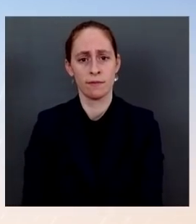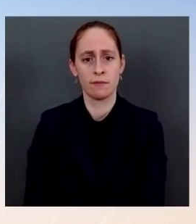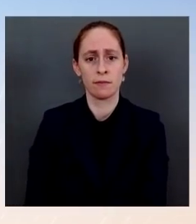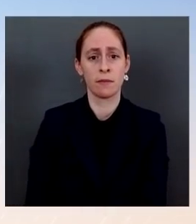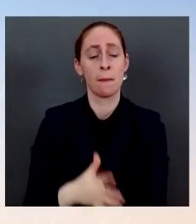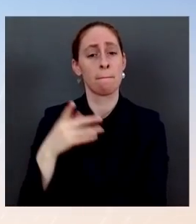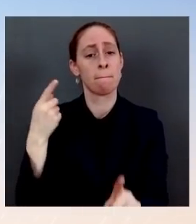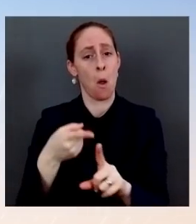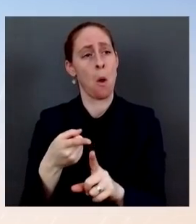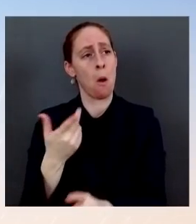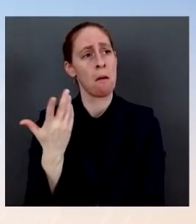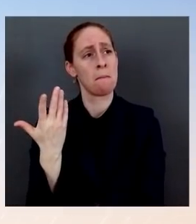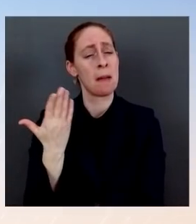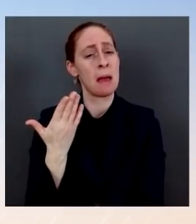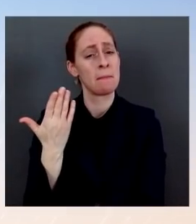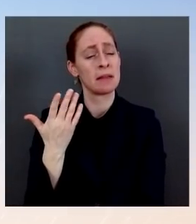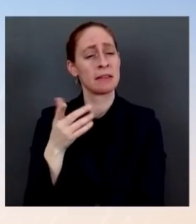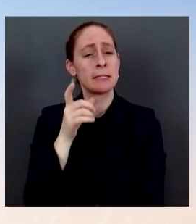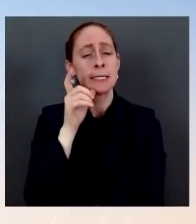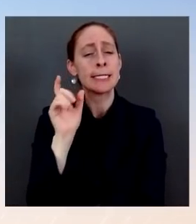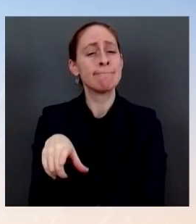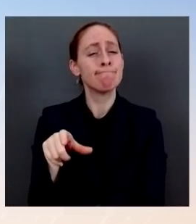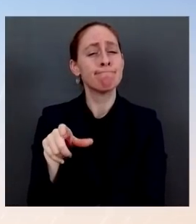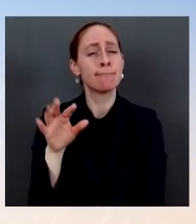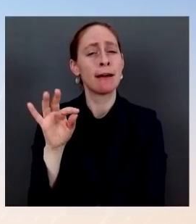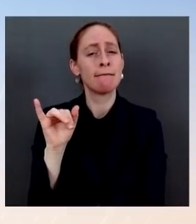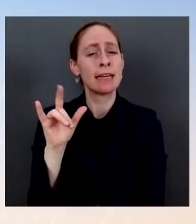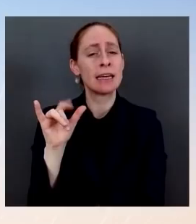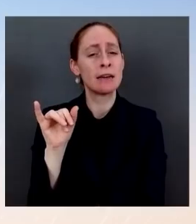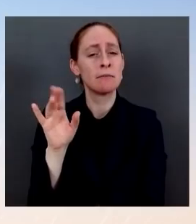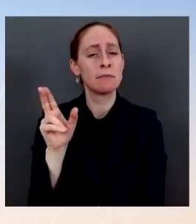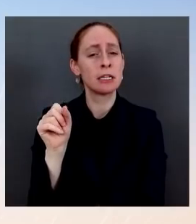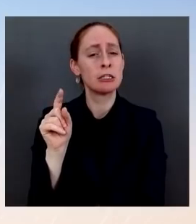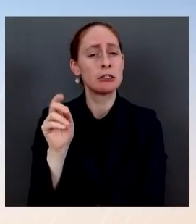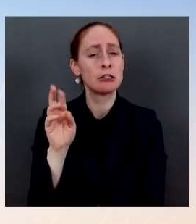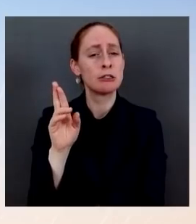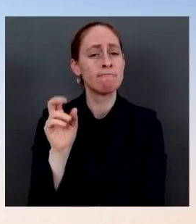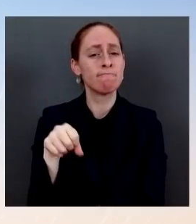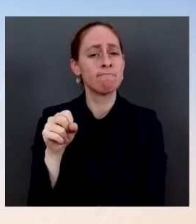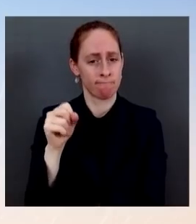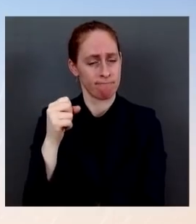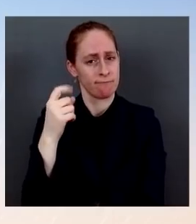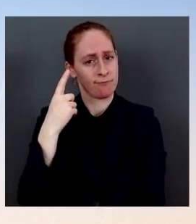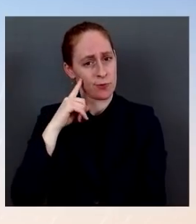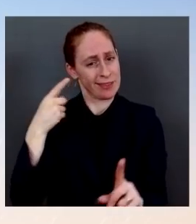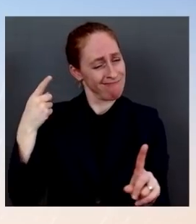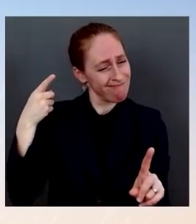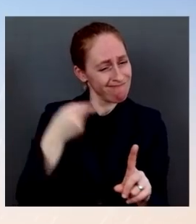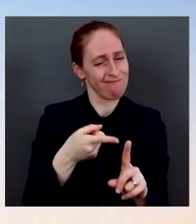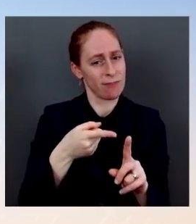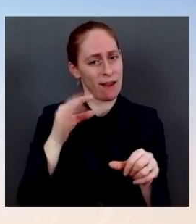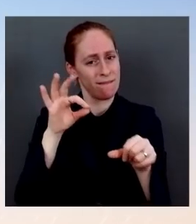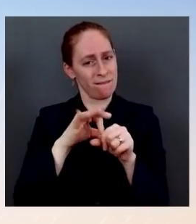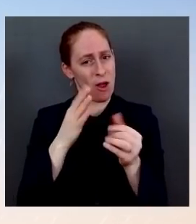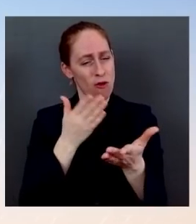of voting rights for the filibuster, as was the question. I think the key piece we know at this point in time, which you know, is there aren't enough votes